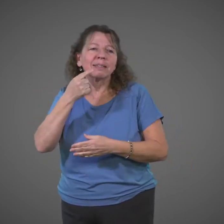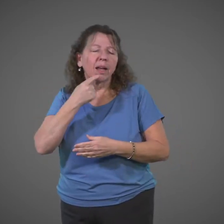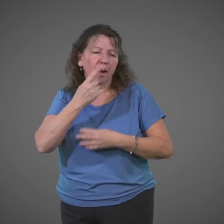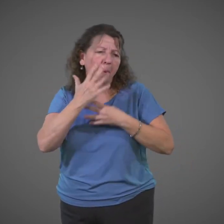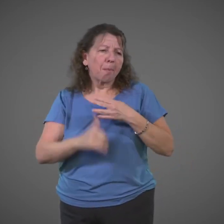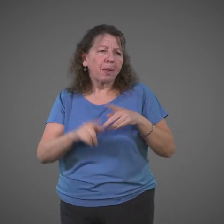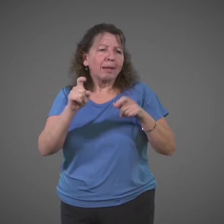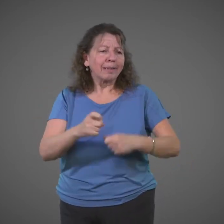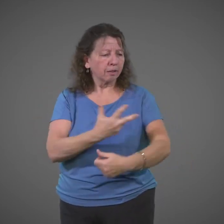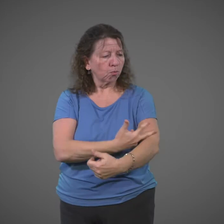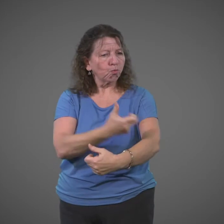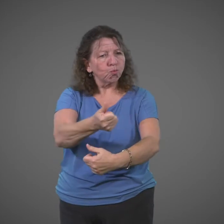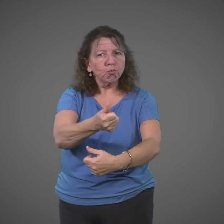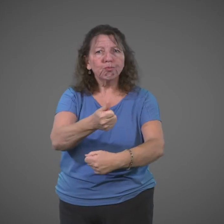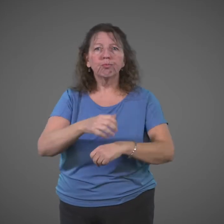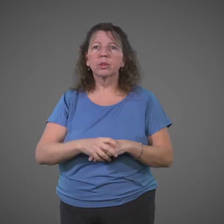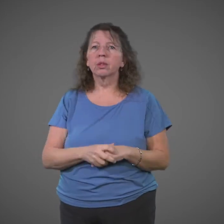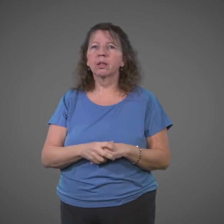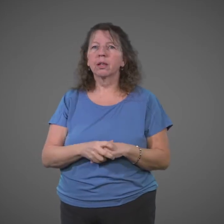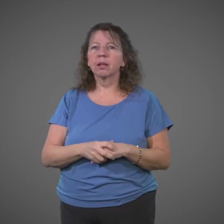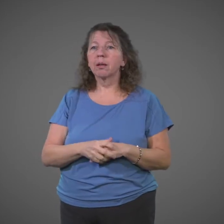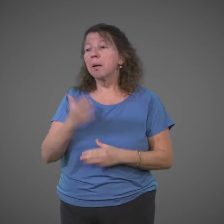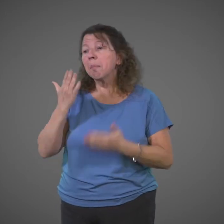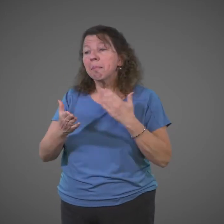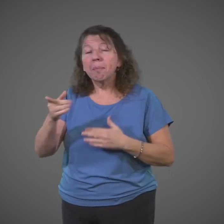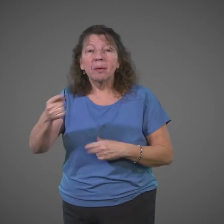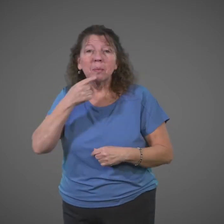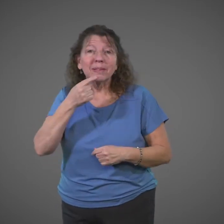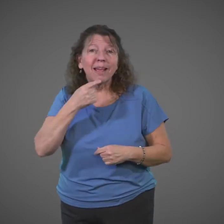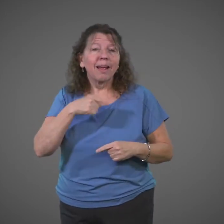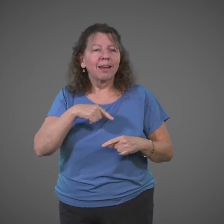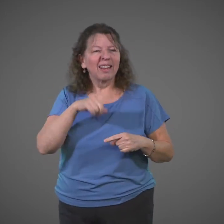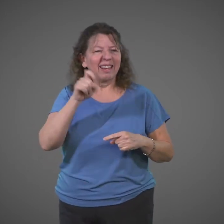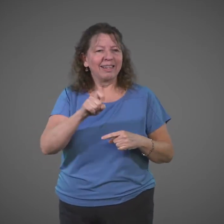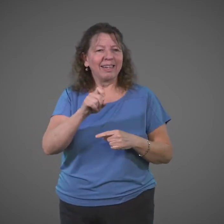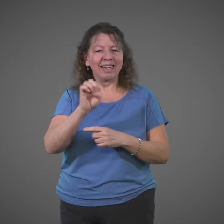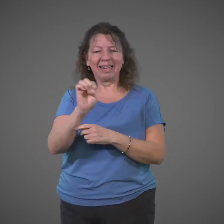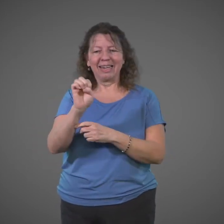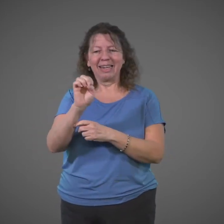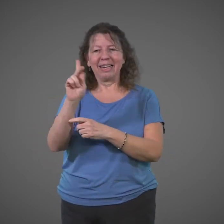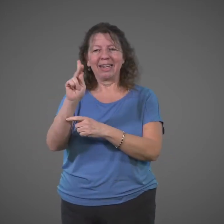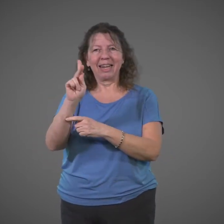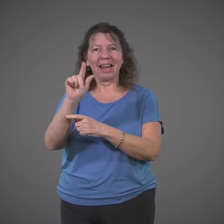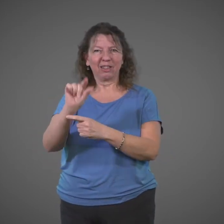You may have a blood test, or you may need to get an EKG.